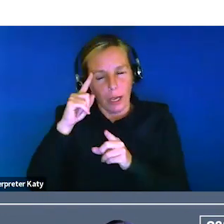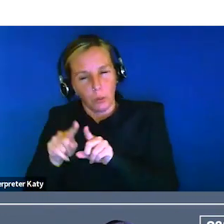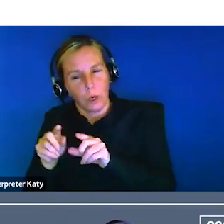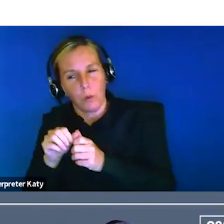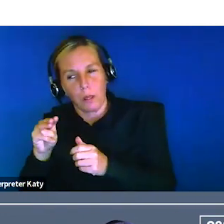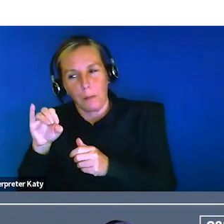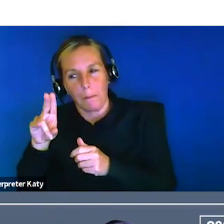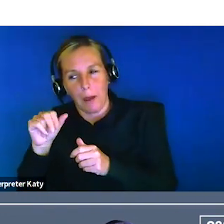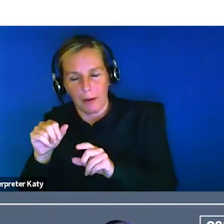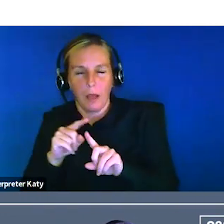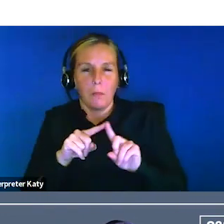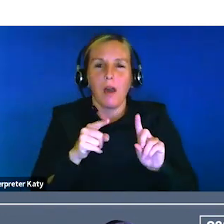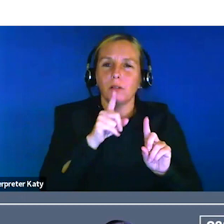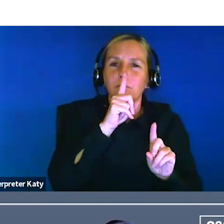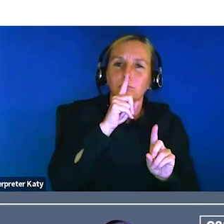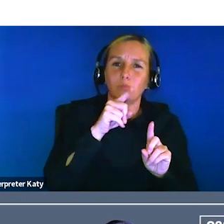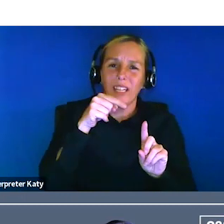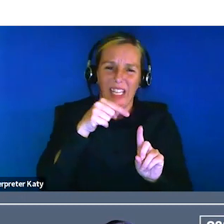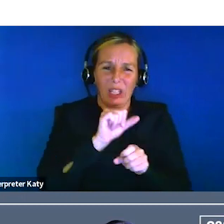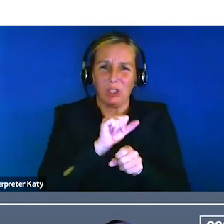And one of the things that I found with the policy academies is that